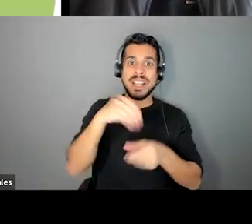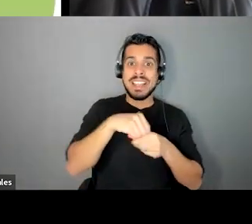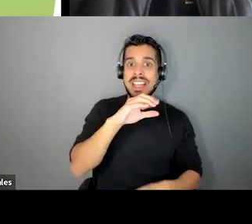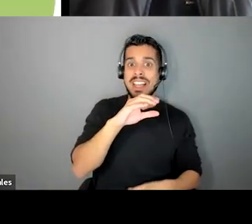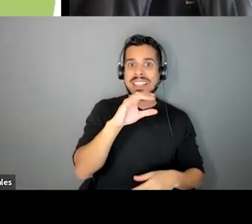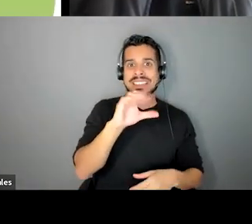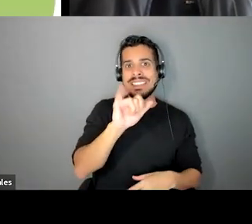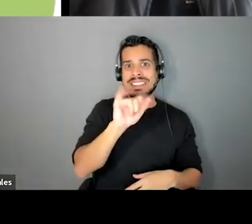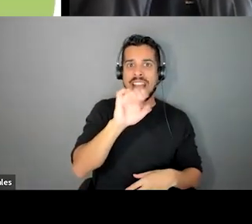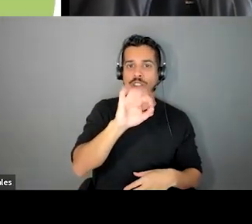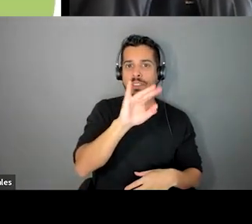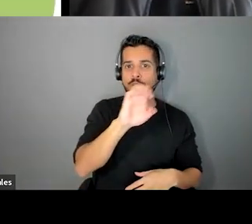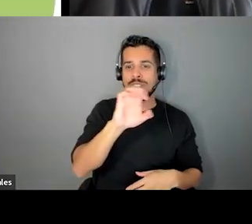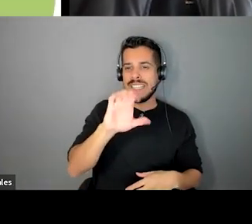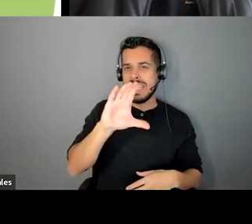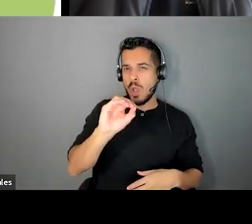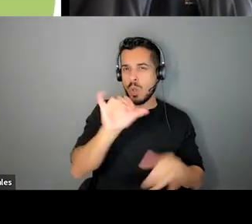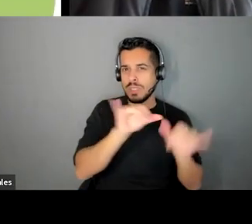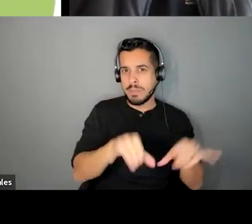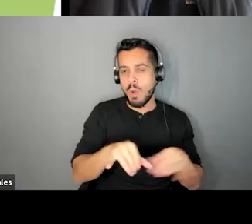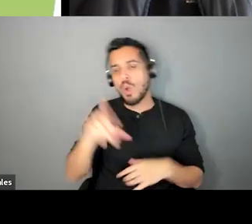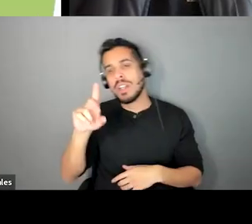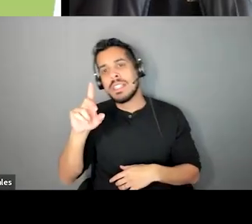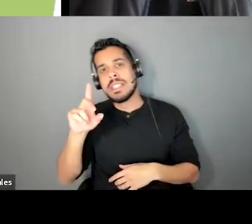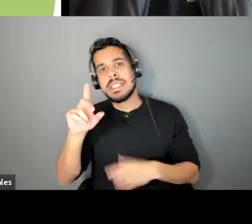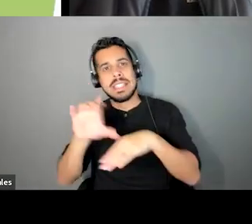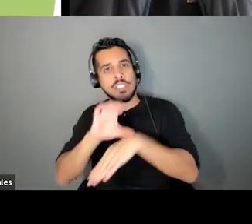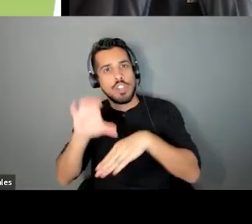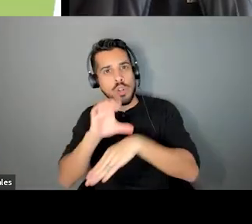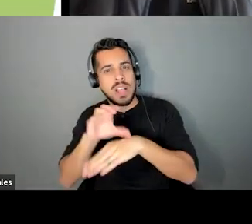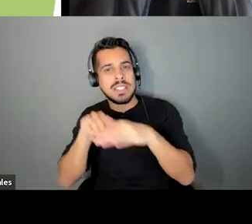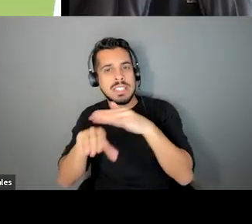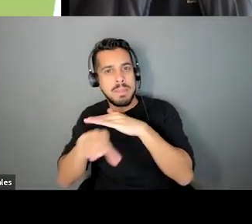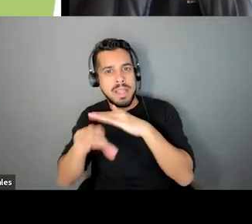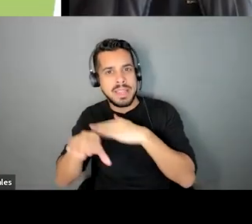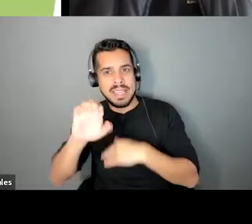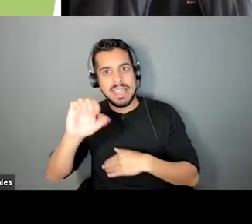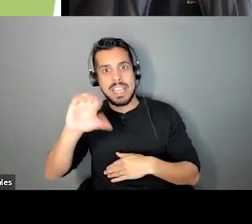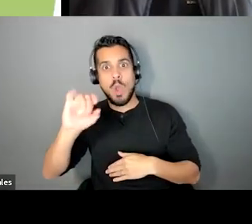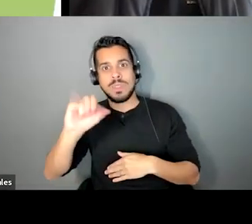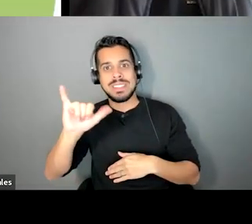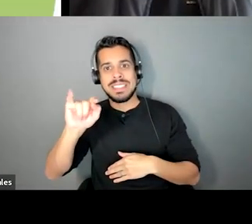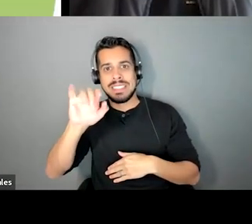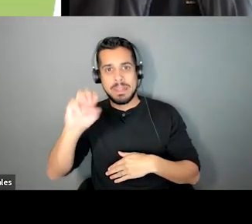or digital accessibility ecosystem. And we have apprentices at organizations,